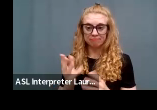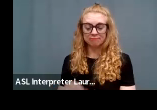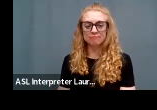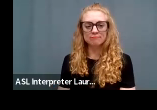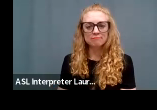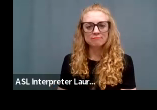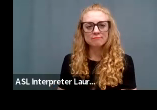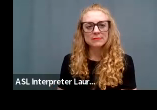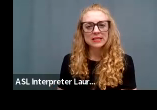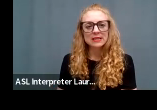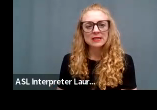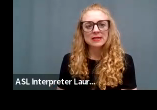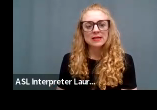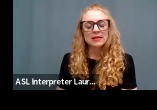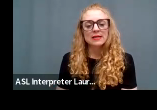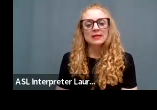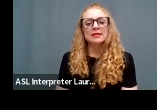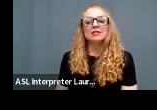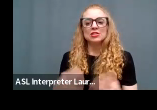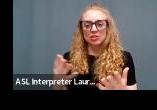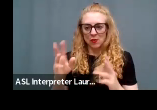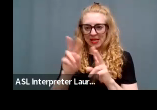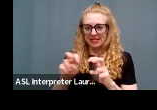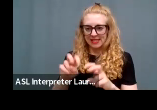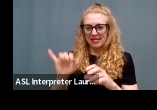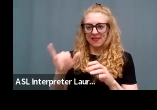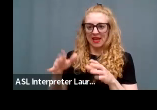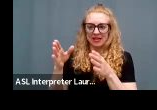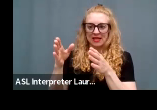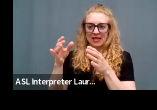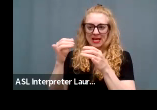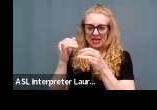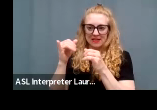so anyway so we assessed the individual um we also try to take a look at the degree of